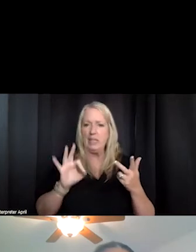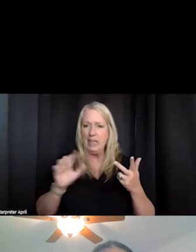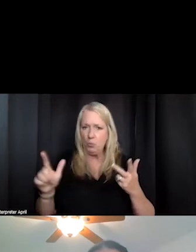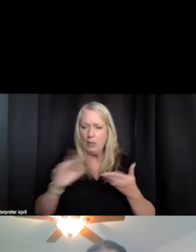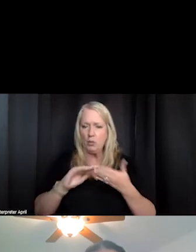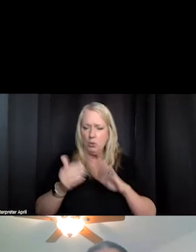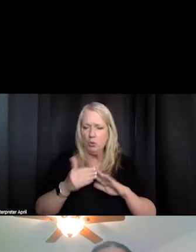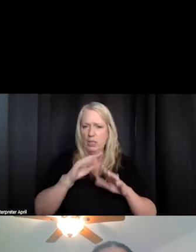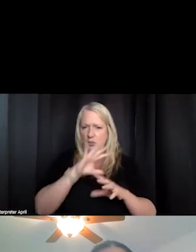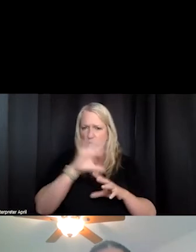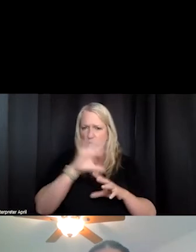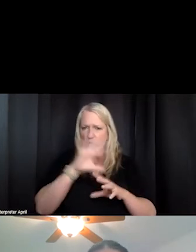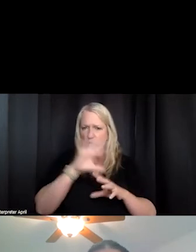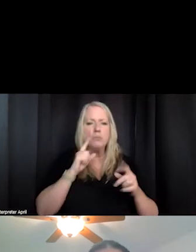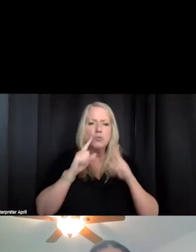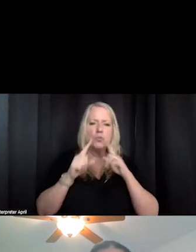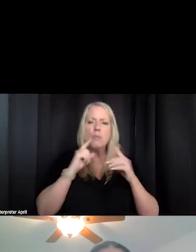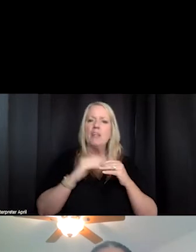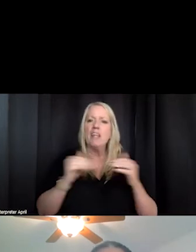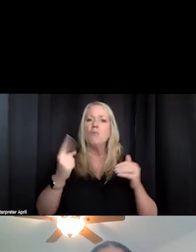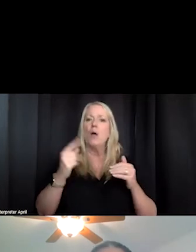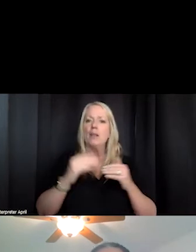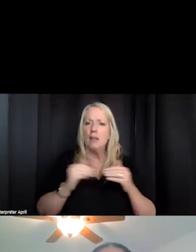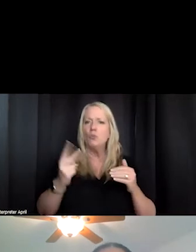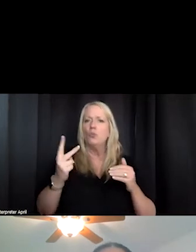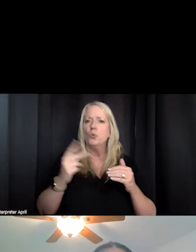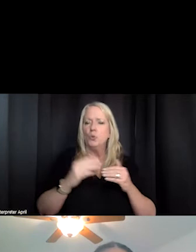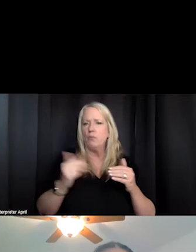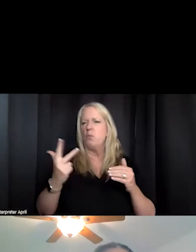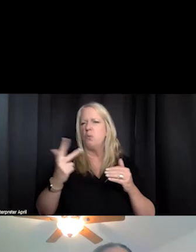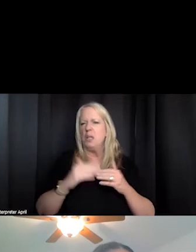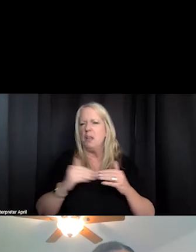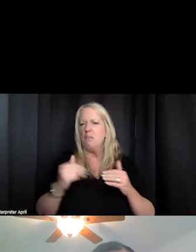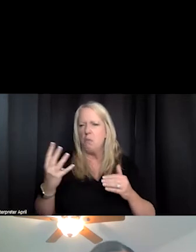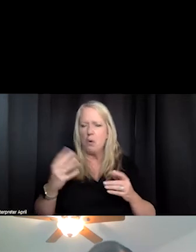EASY TO TALK LEVEL ONE, TWO, THREE, FOUR. AND THAT STANDARD ACROSS THE SECTORS.